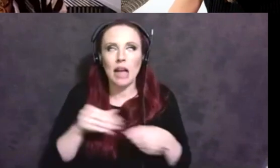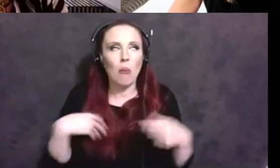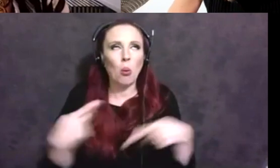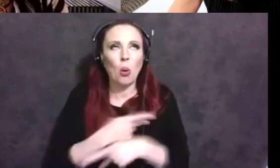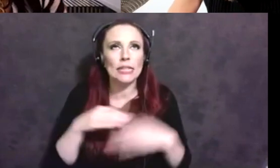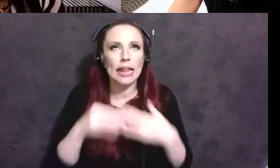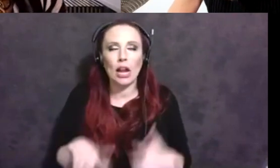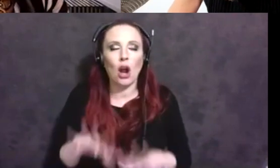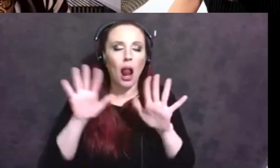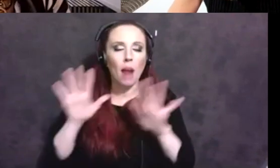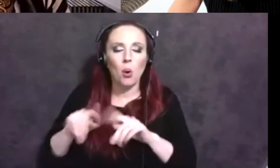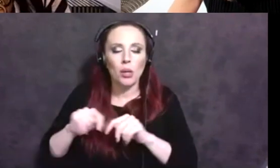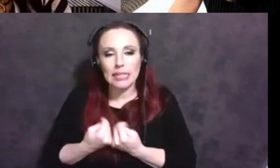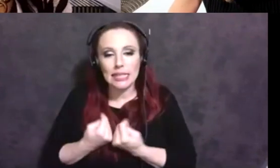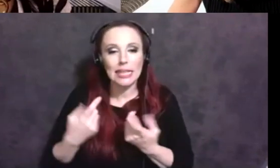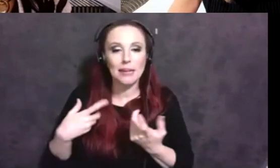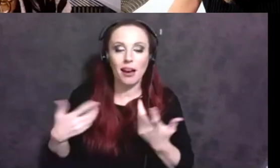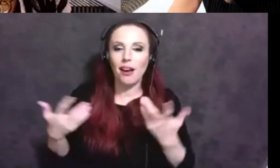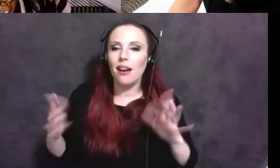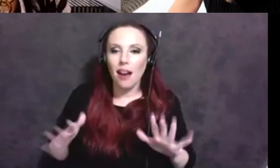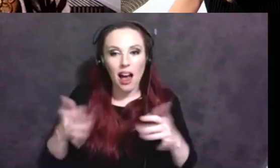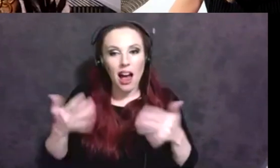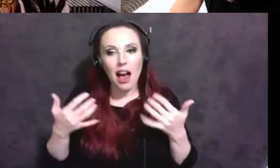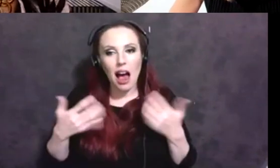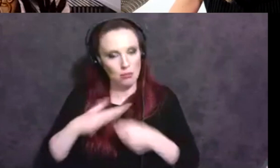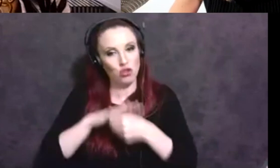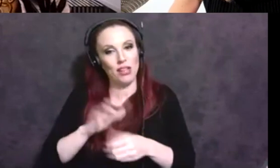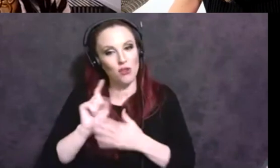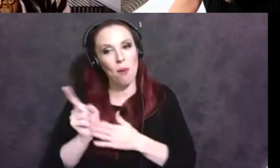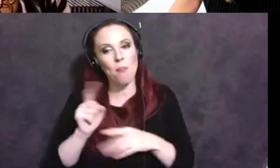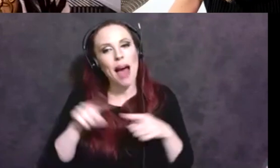leader. I think like my ability to lead, even including in this COVID moment where half